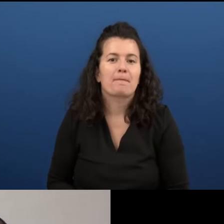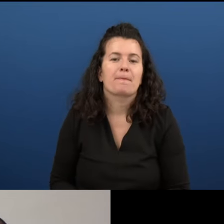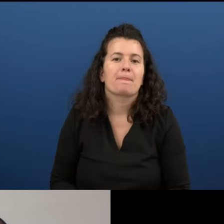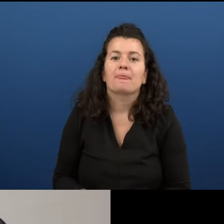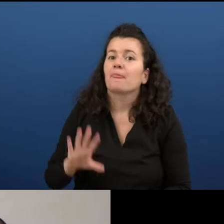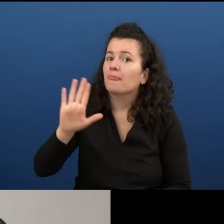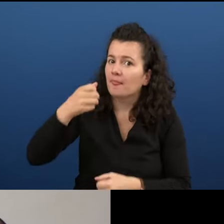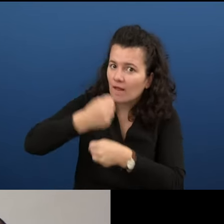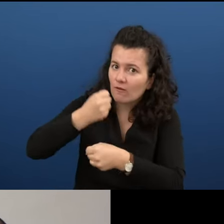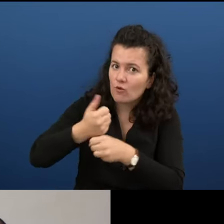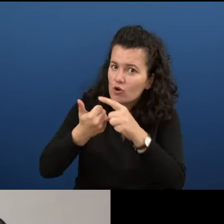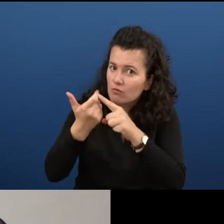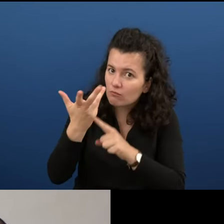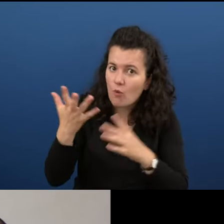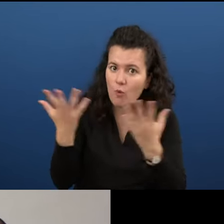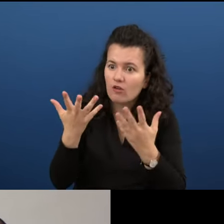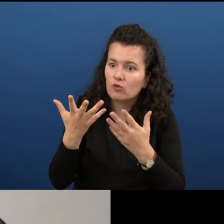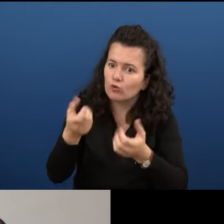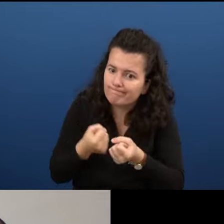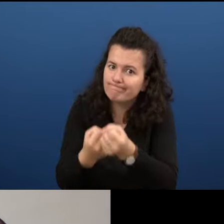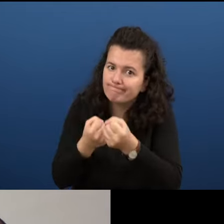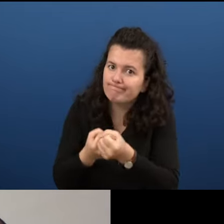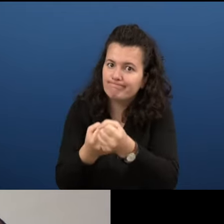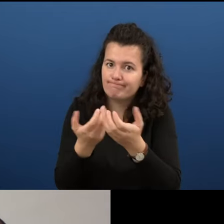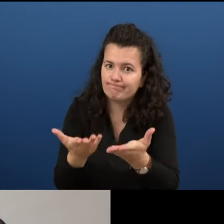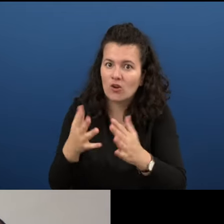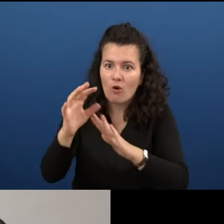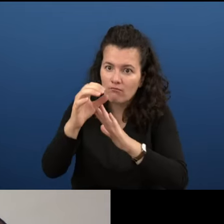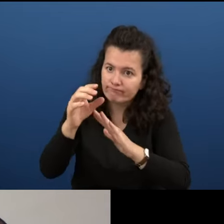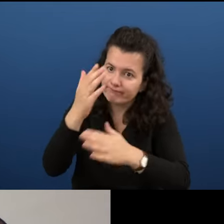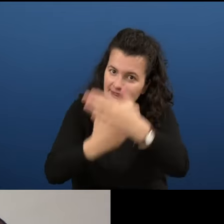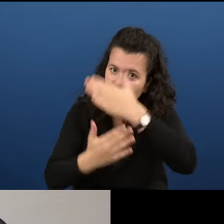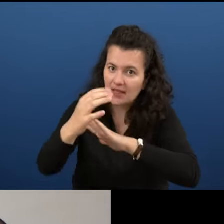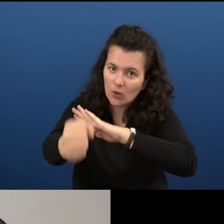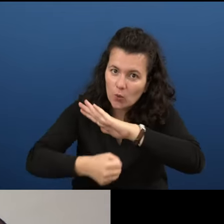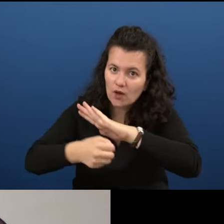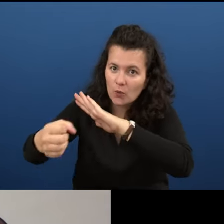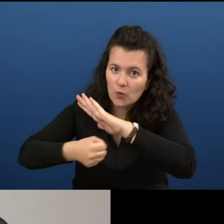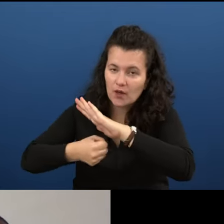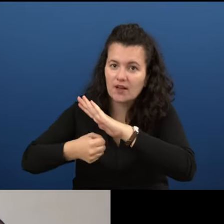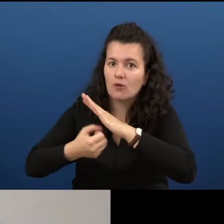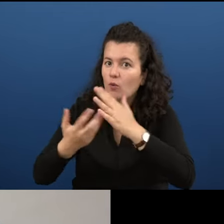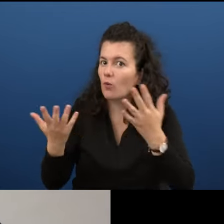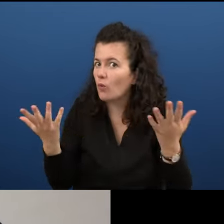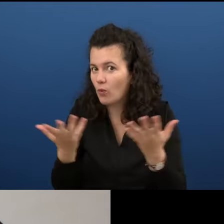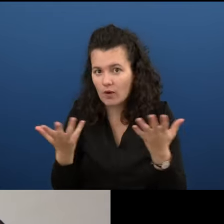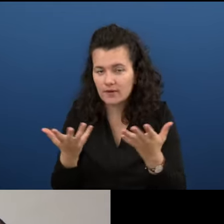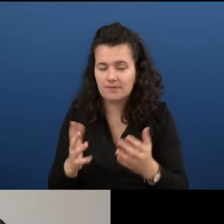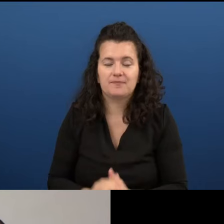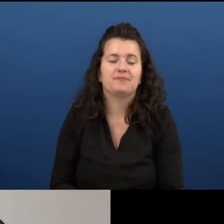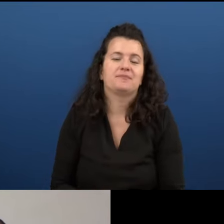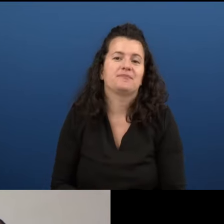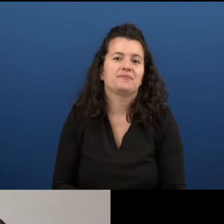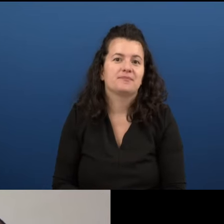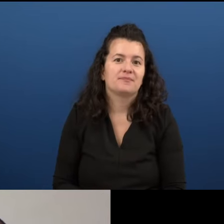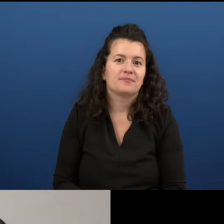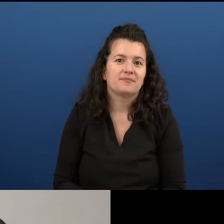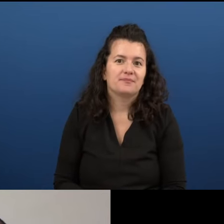10:16:39 also the spirit of accepting each other with all our different. It's also promoting